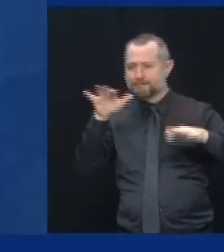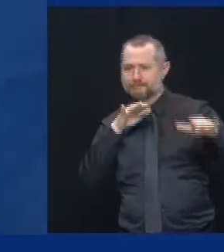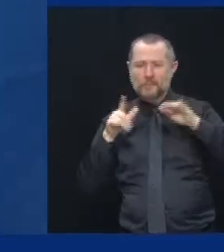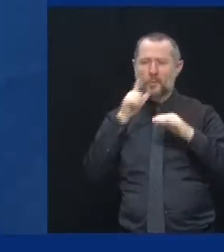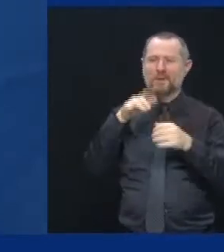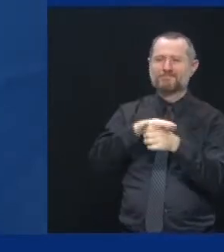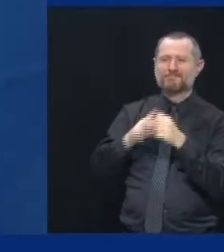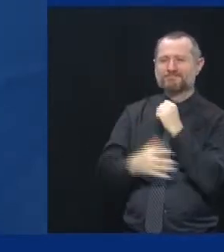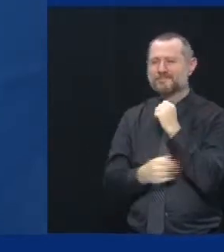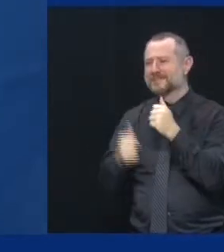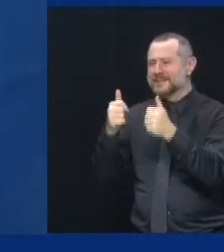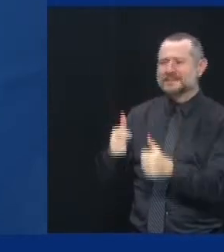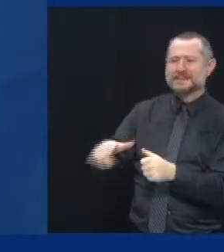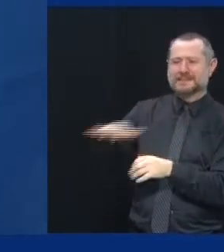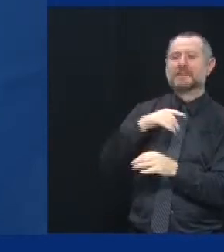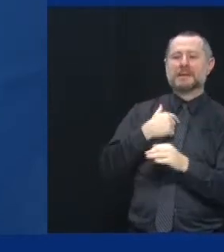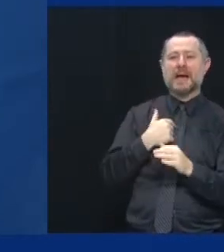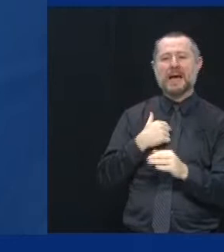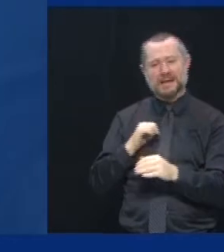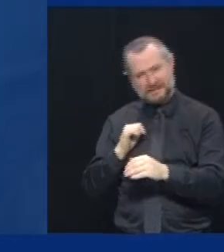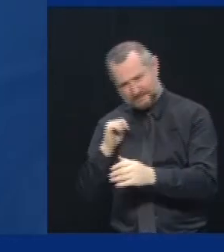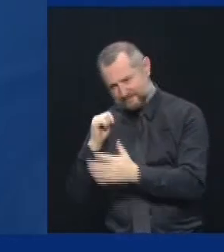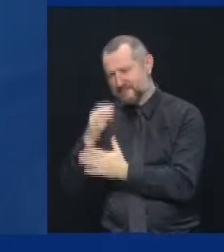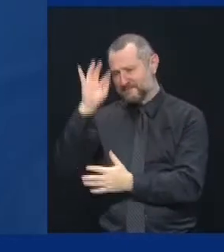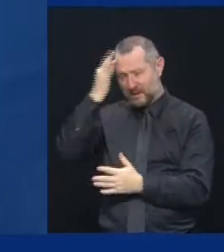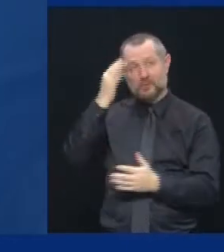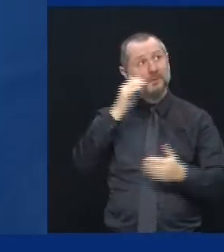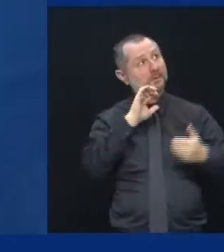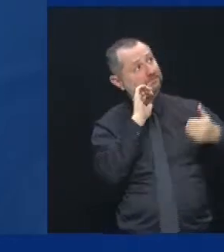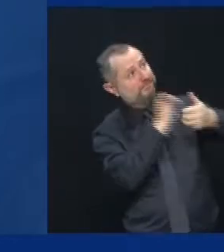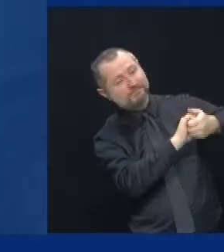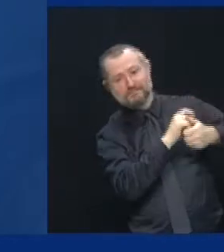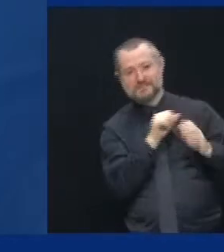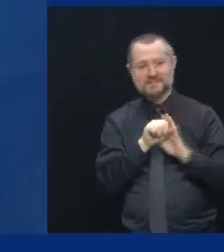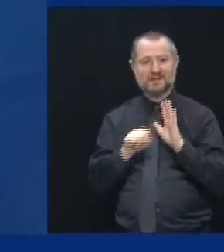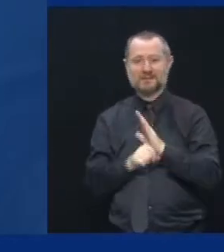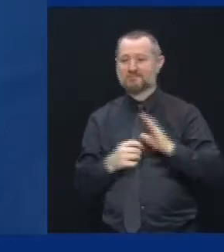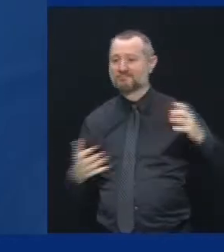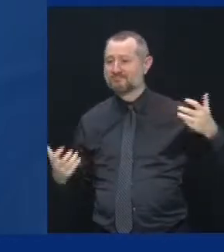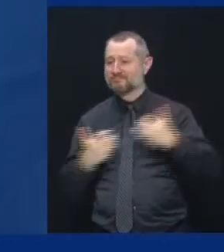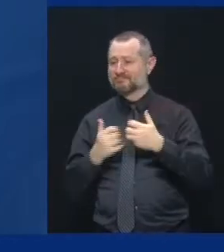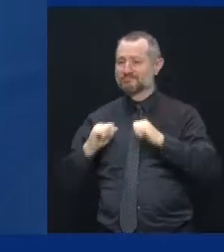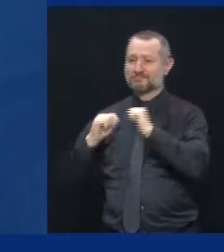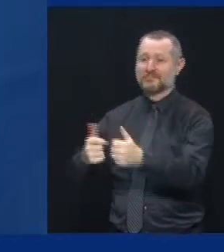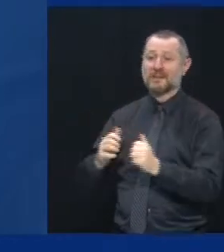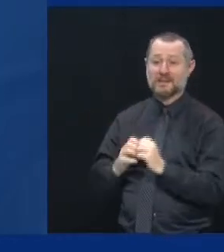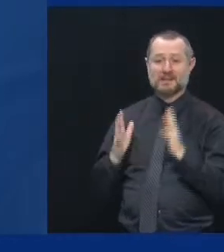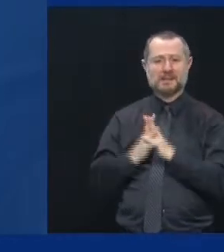WE'RE GOING TO ADDITIONAL SITES IN UPSTATE NEW YORK AND SOCIALLY VULNERABLE COMMUNITIES IN